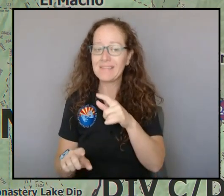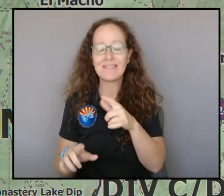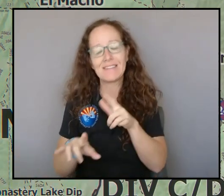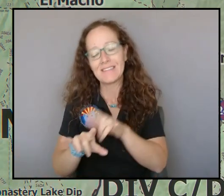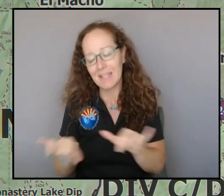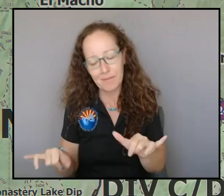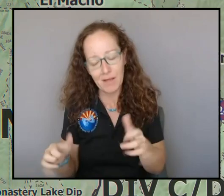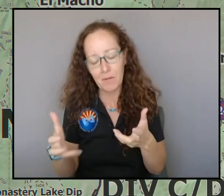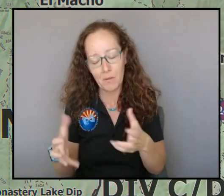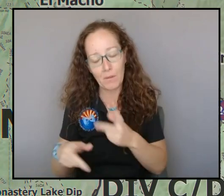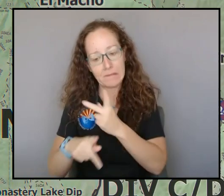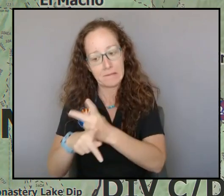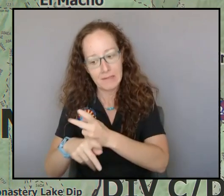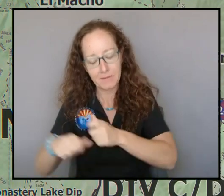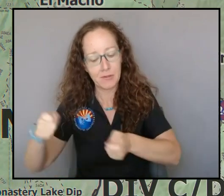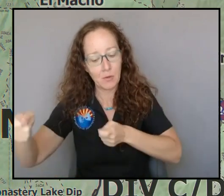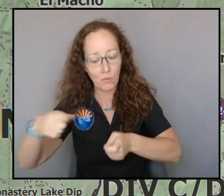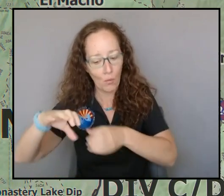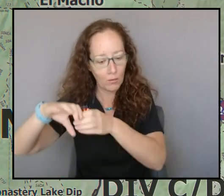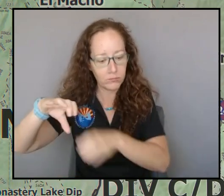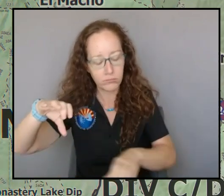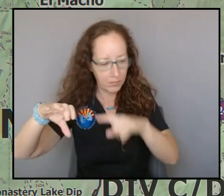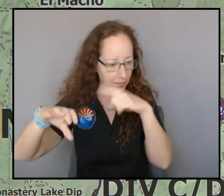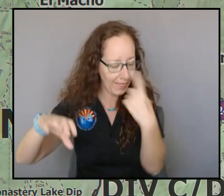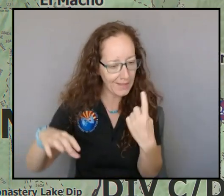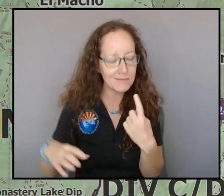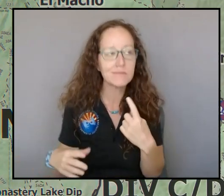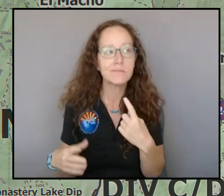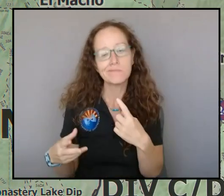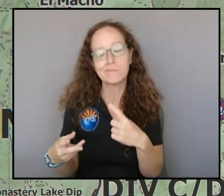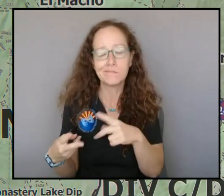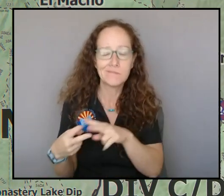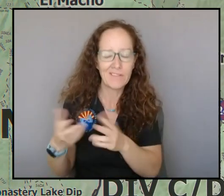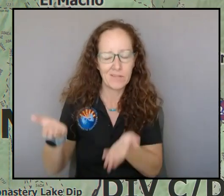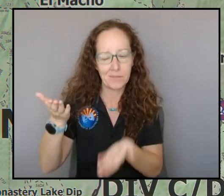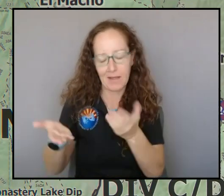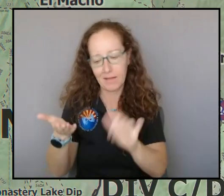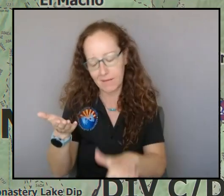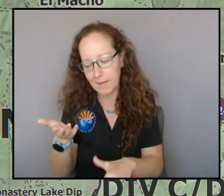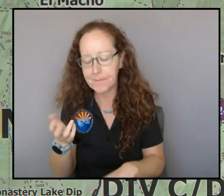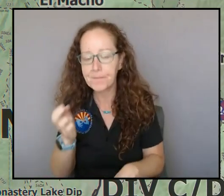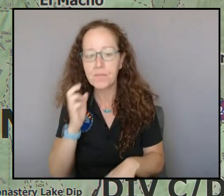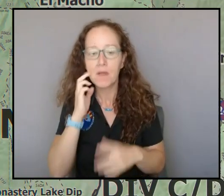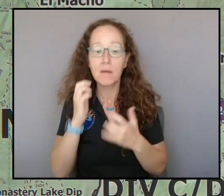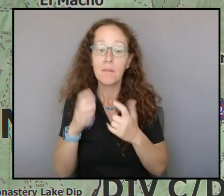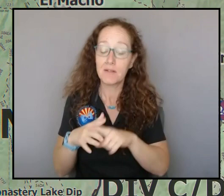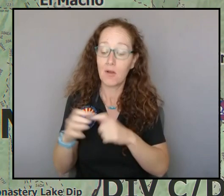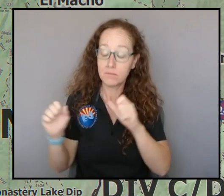edge meets the black edge to really start focusing on that. Putting those water bars in, scattering the brush back over it